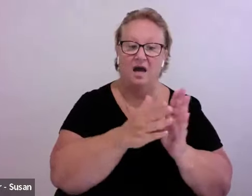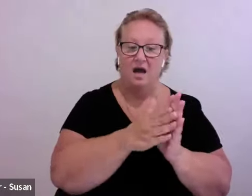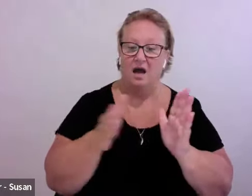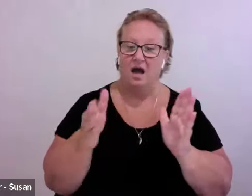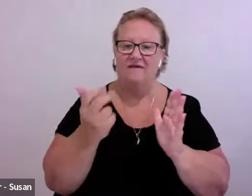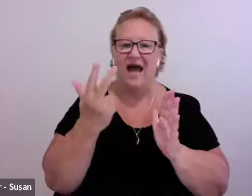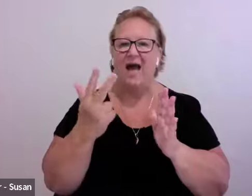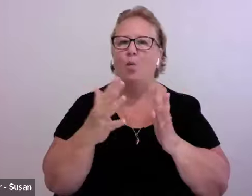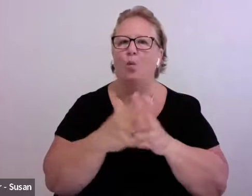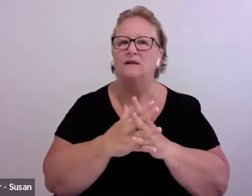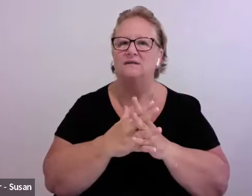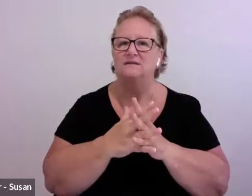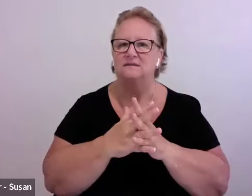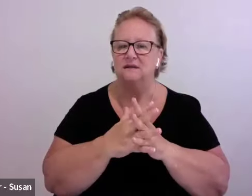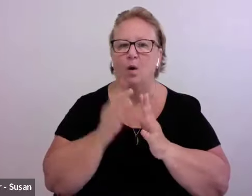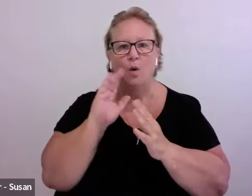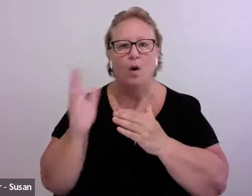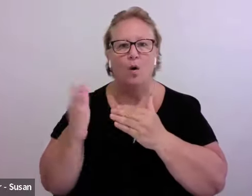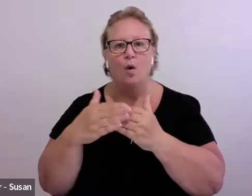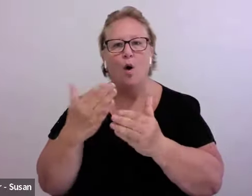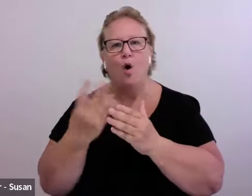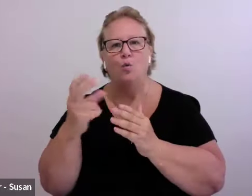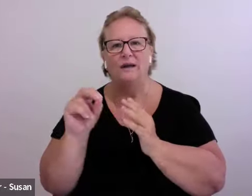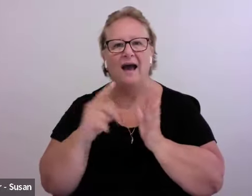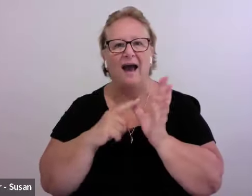application form opened at the same time. From that